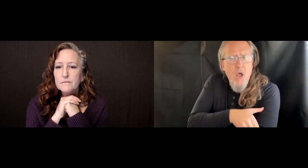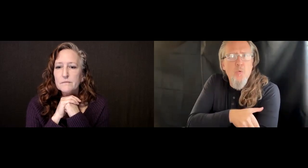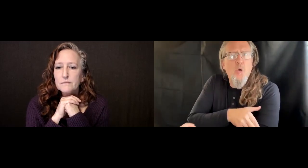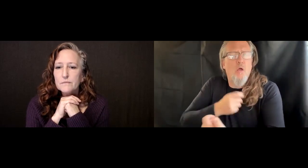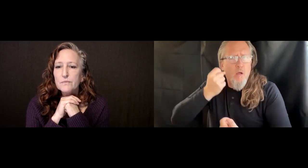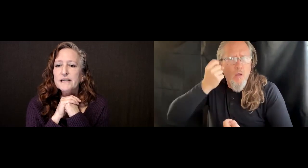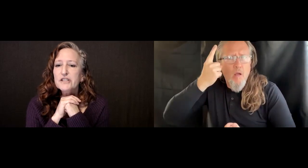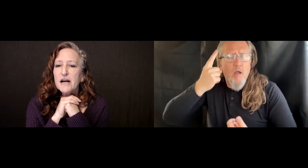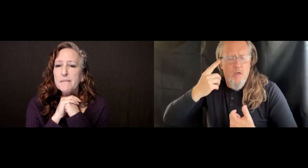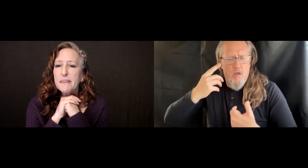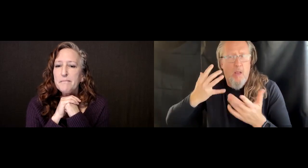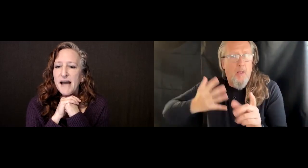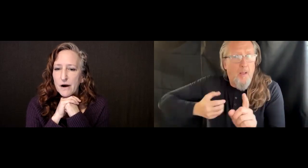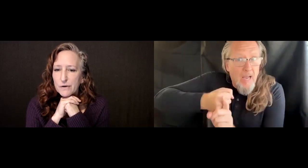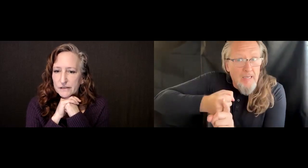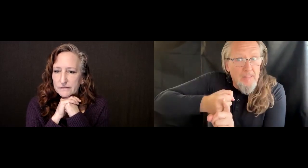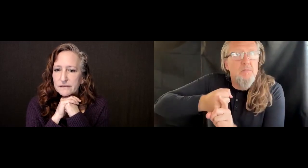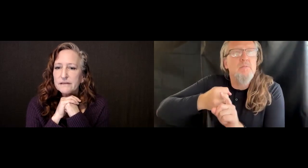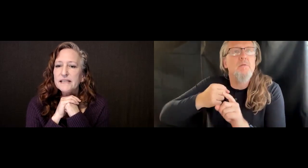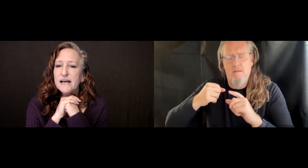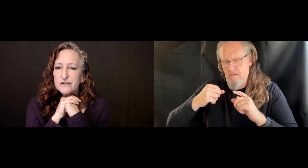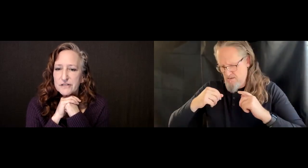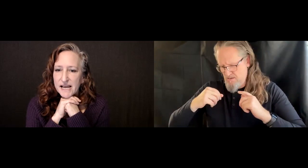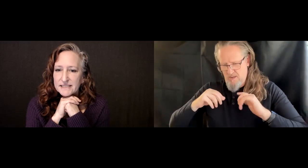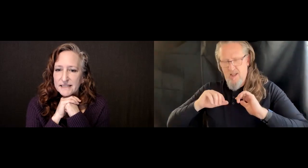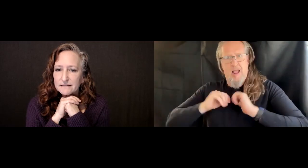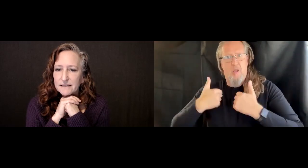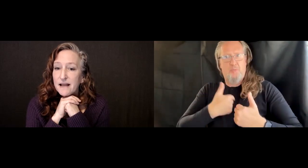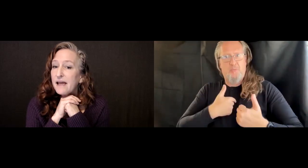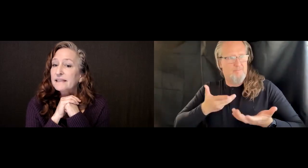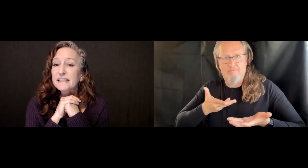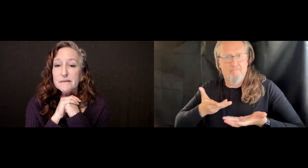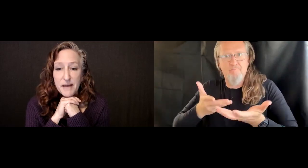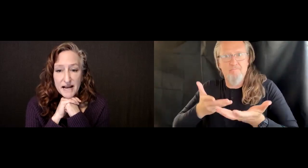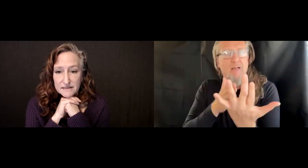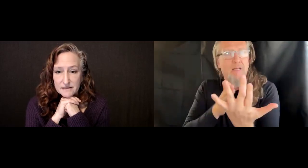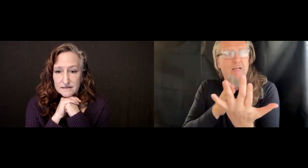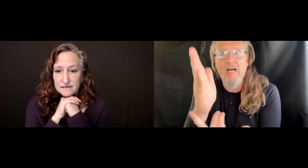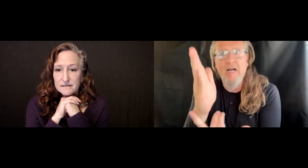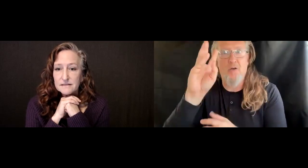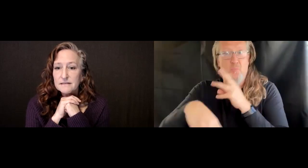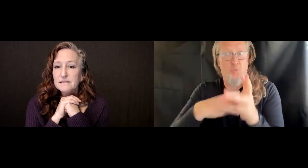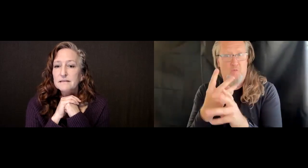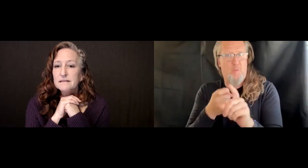We're gonna talk about the power, the understanding and the impact